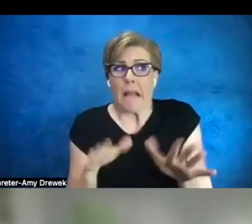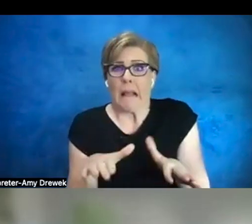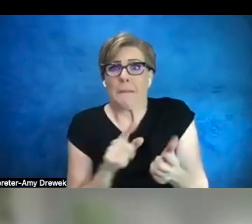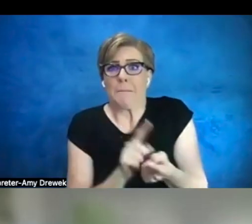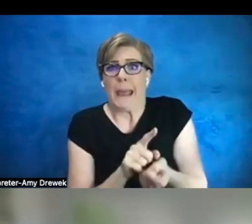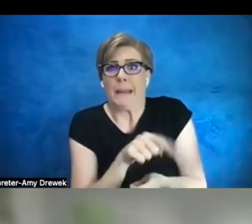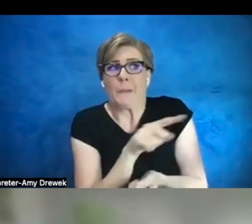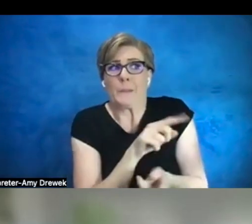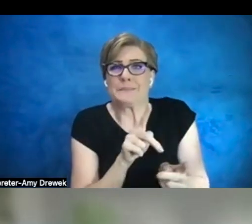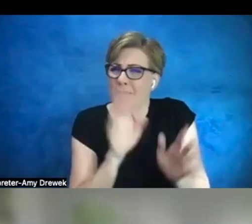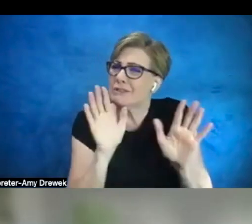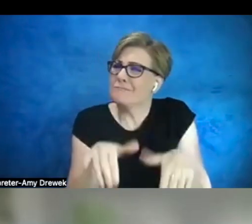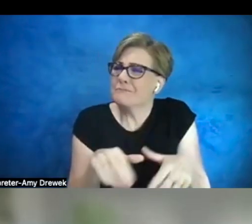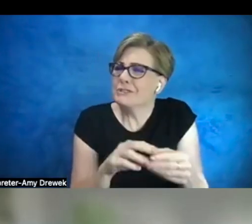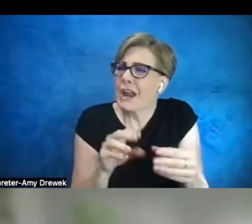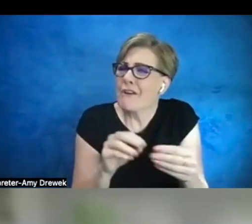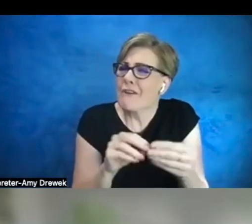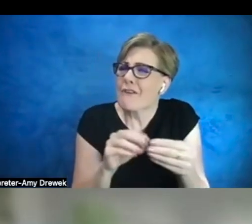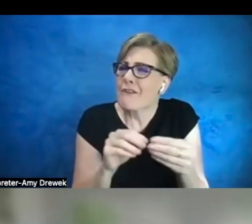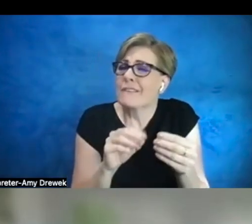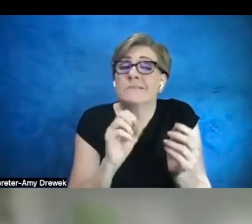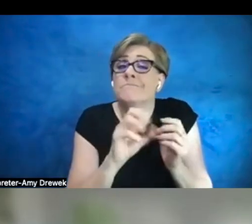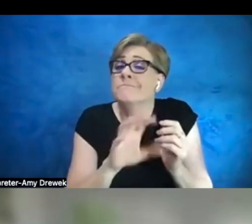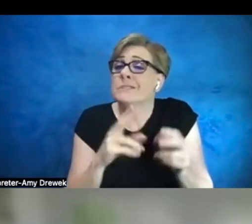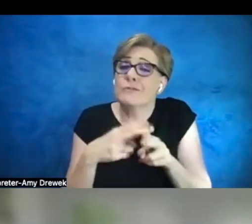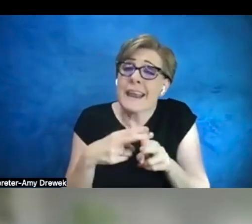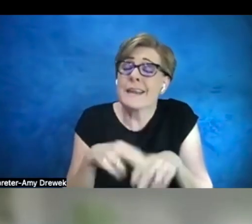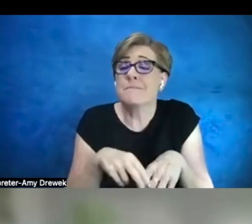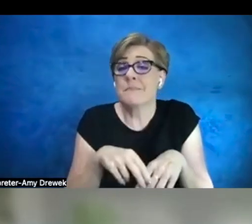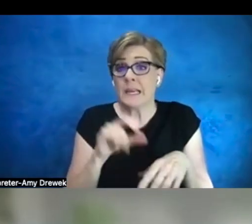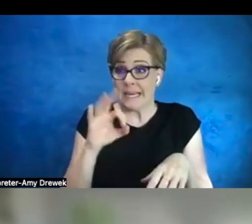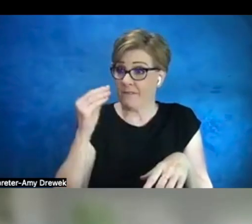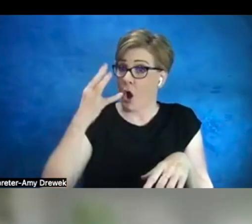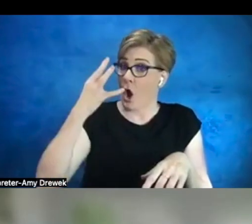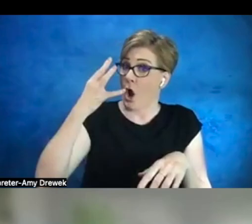so feel free to share your name, a quick visual description if you do share your screen, and